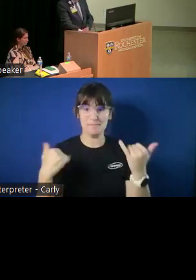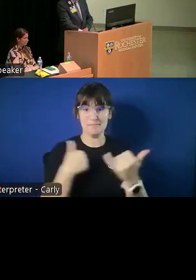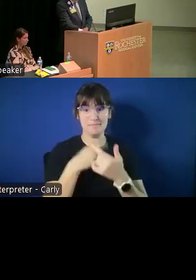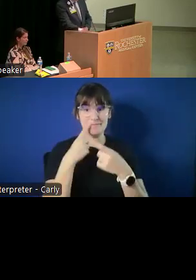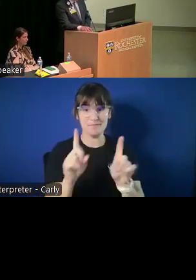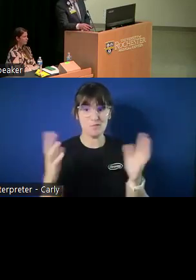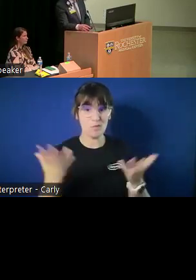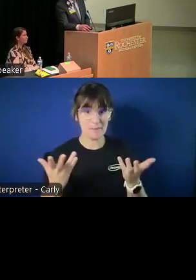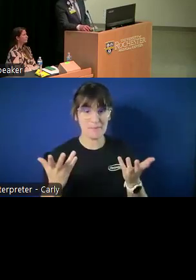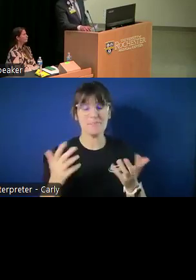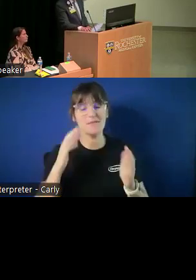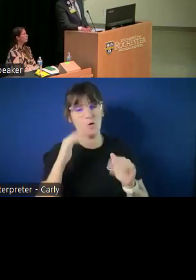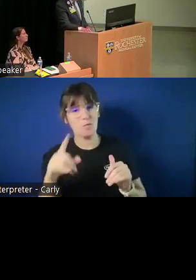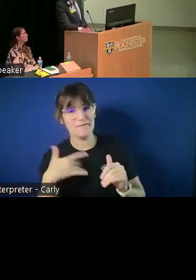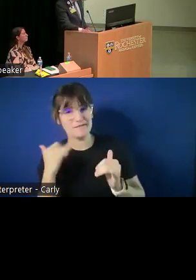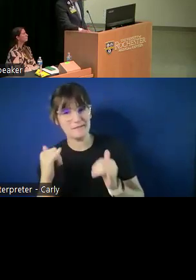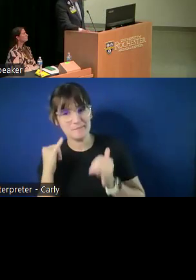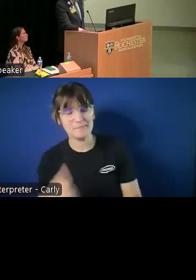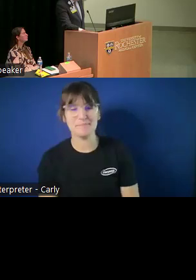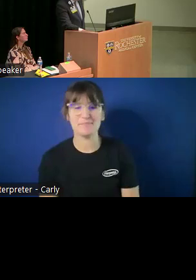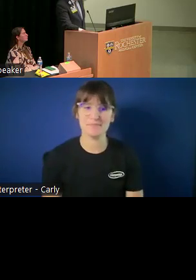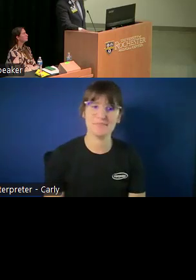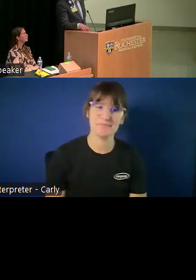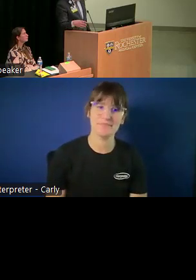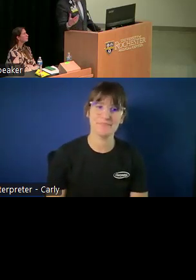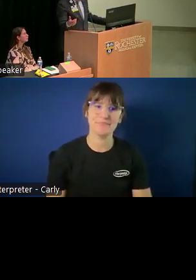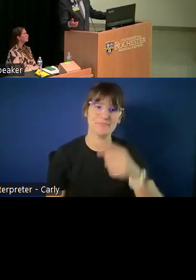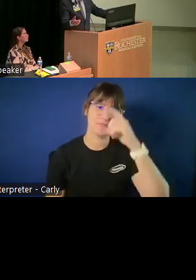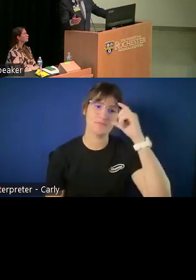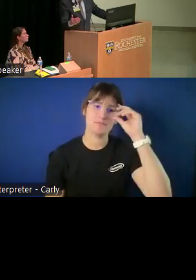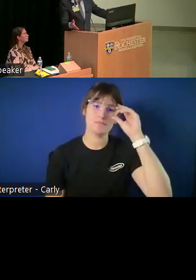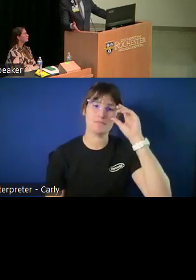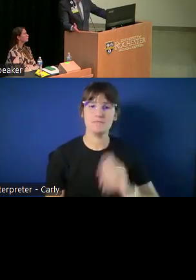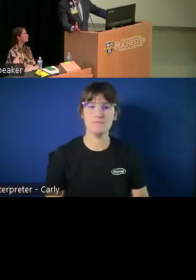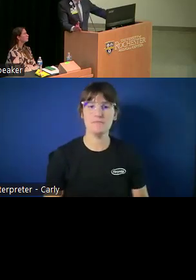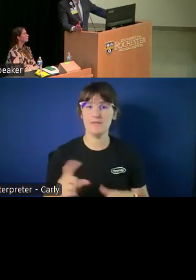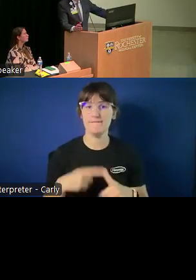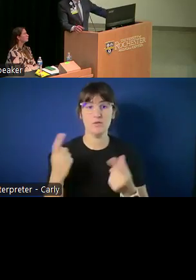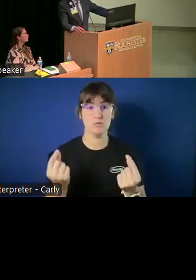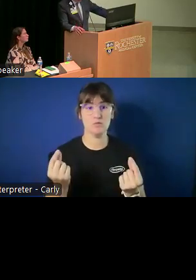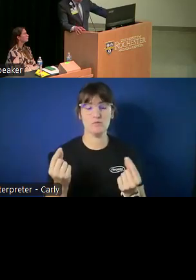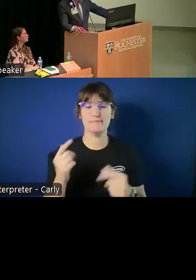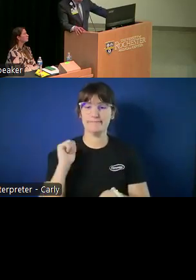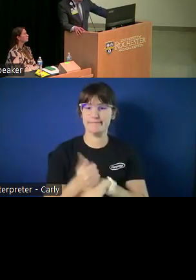I hope that you will be too so the first thing our office did was to develop an internet page